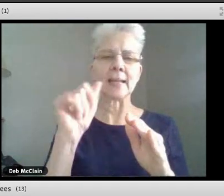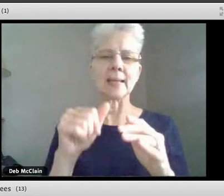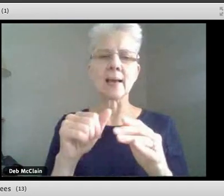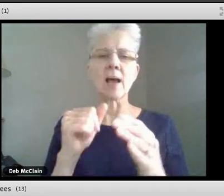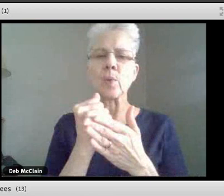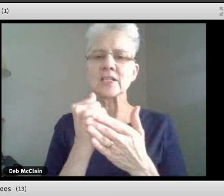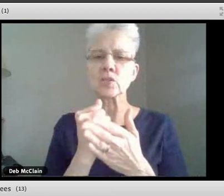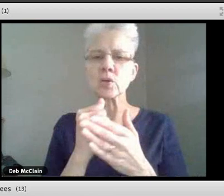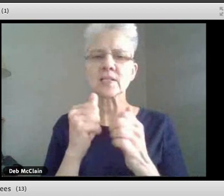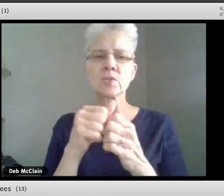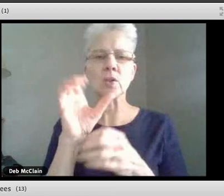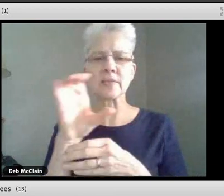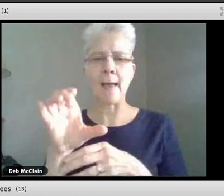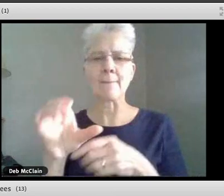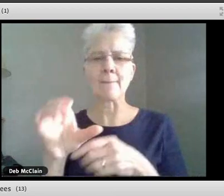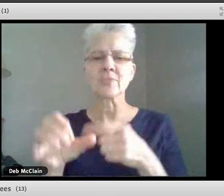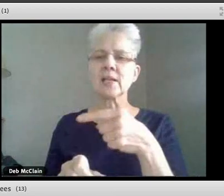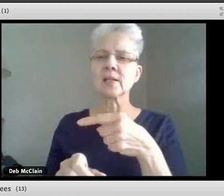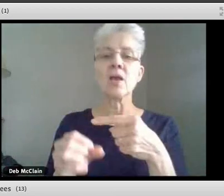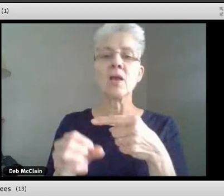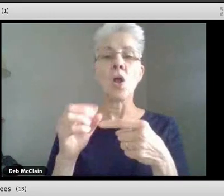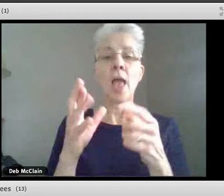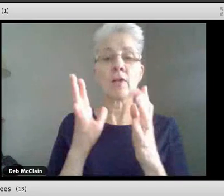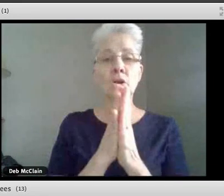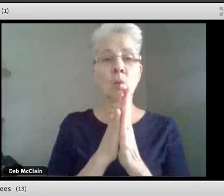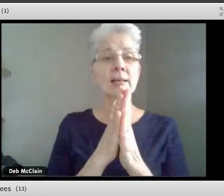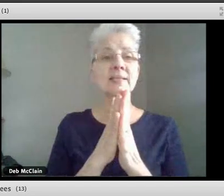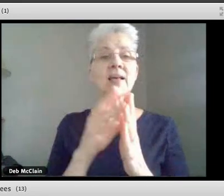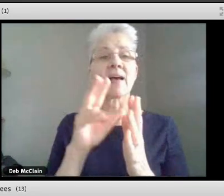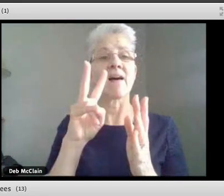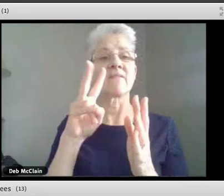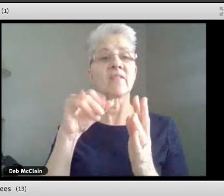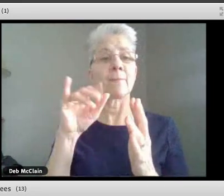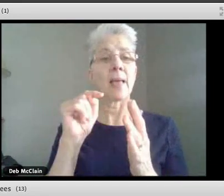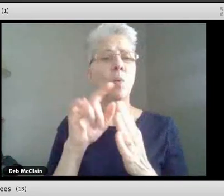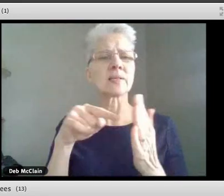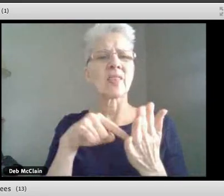and a VPAT is simply the system information about how you can approach vendors with licensing.